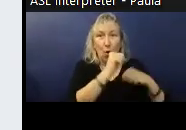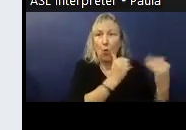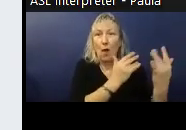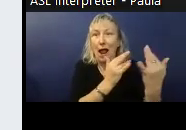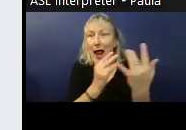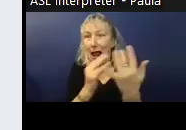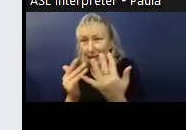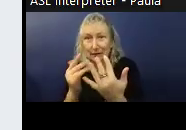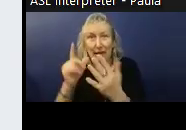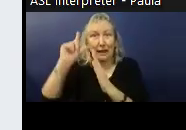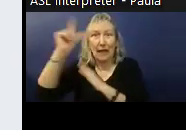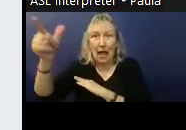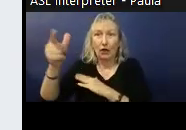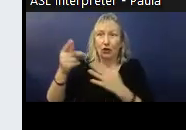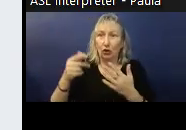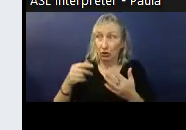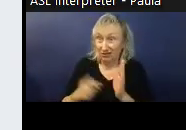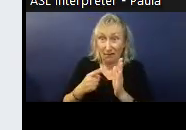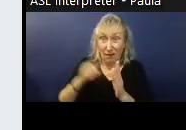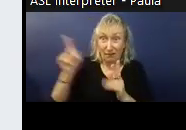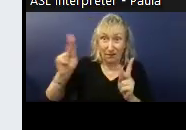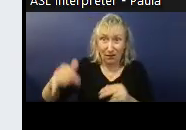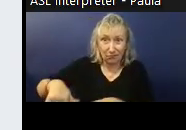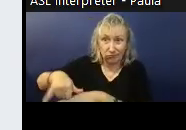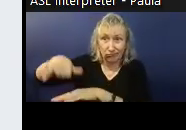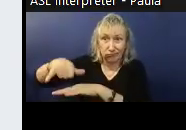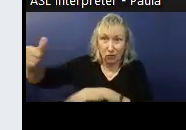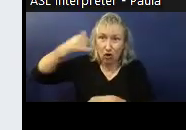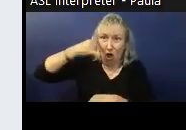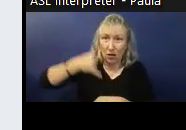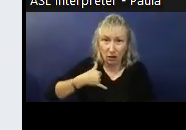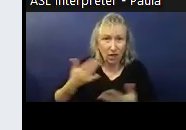When we get a call and we realize we could have helped someone and now we have